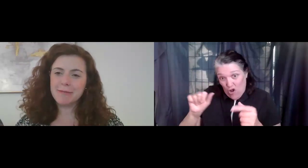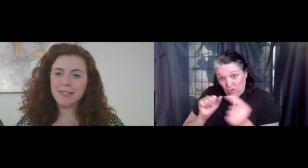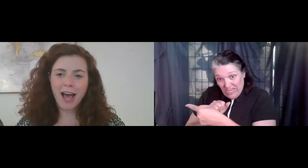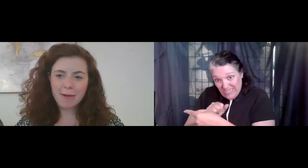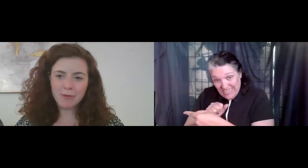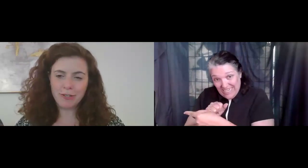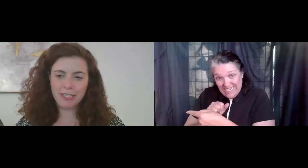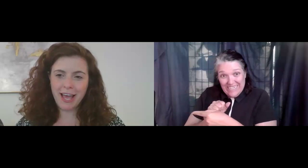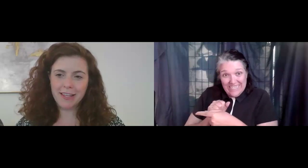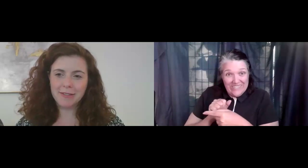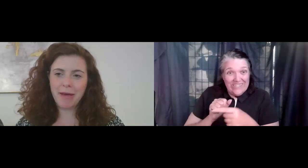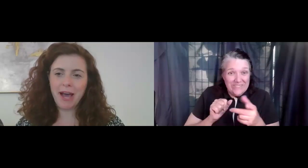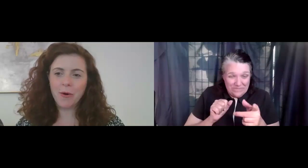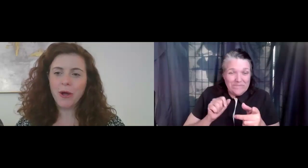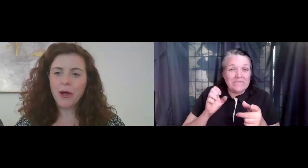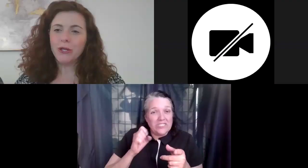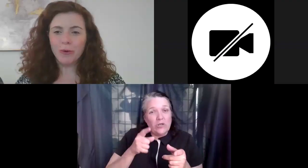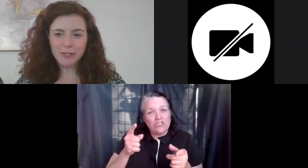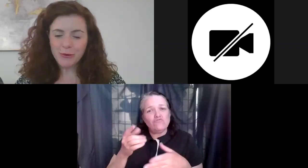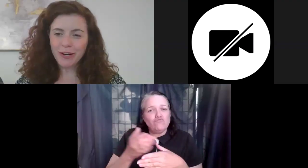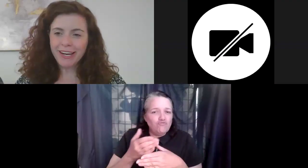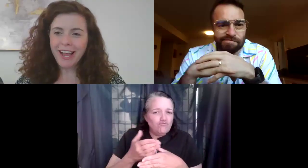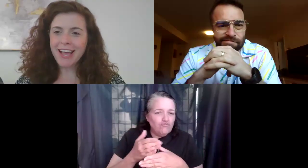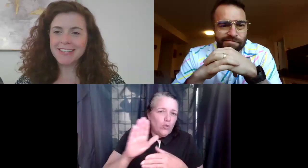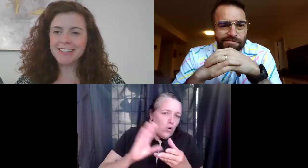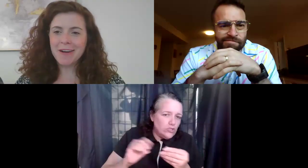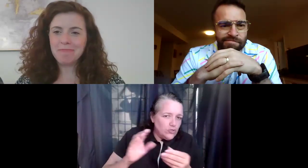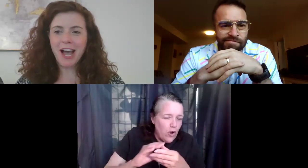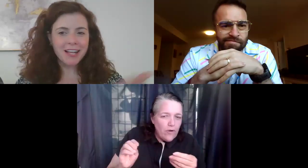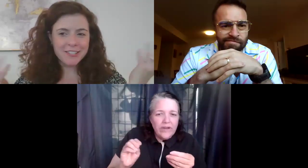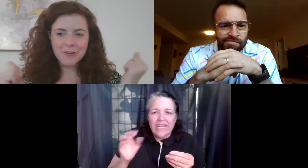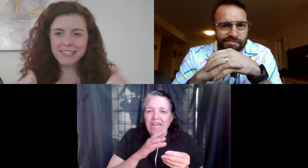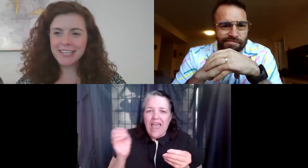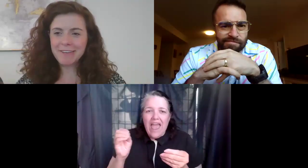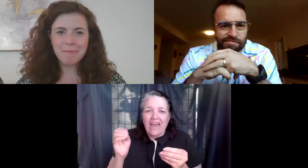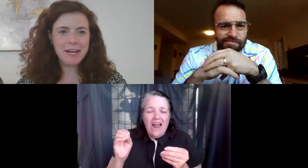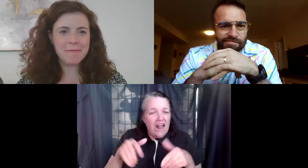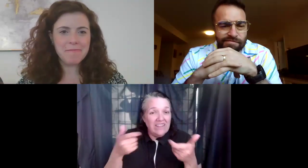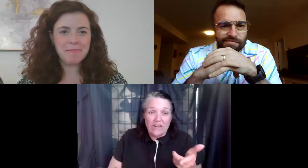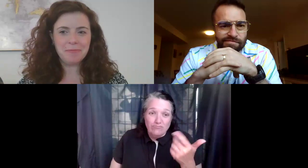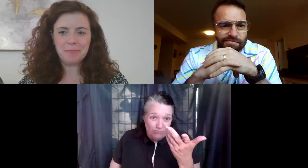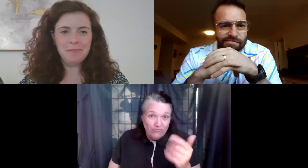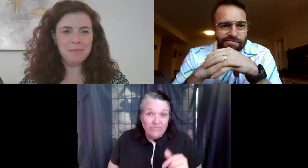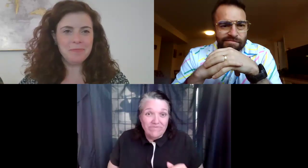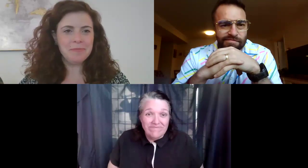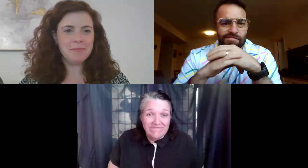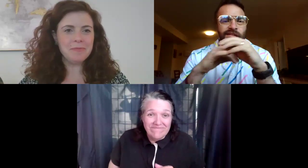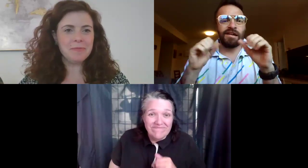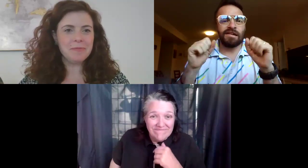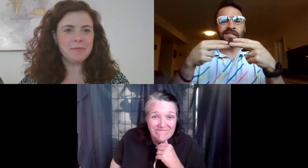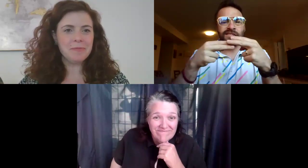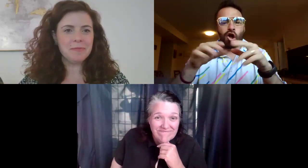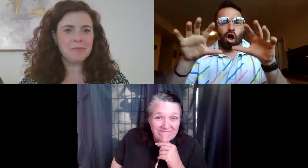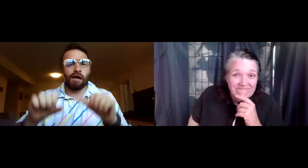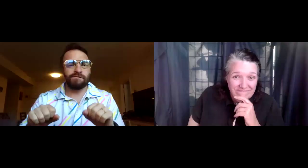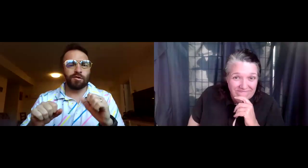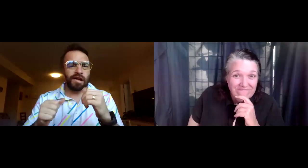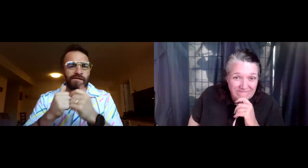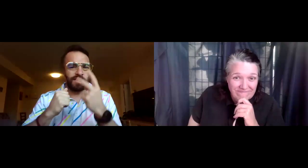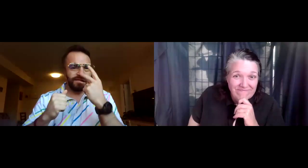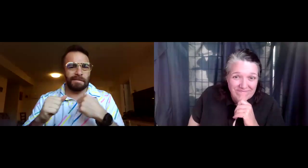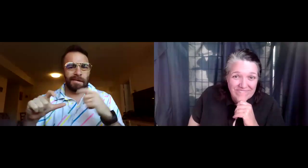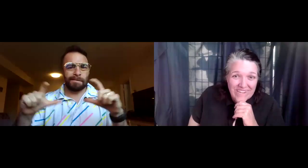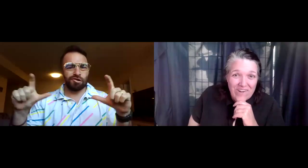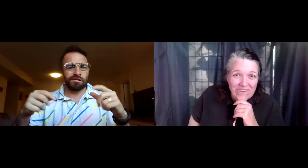some time to really tell us about your story and I will let you guys take it from here.